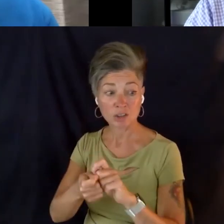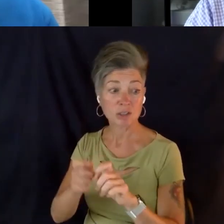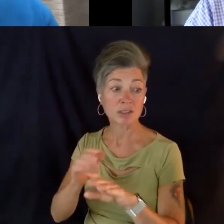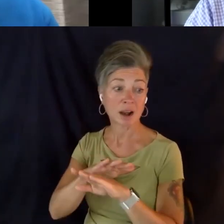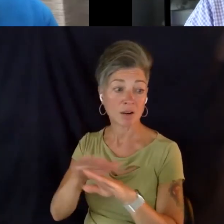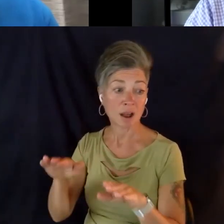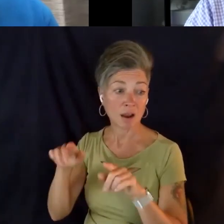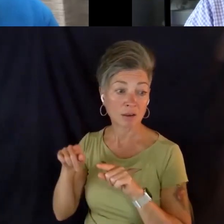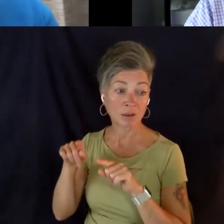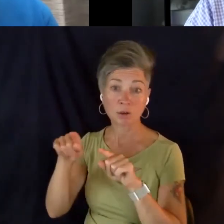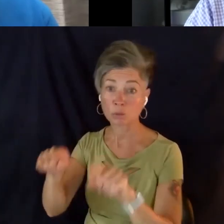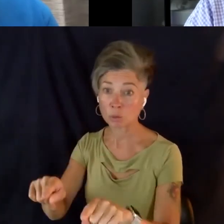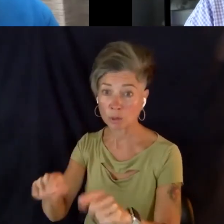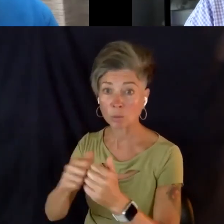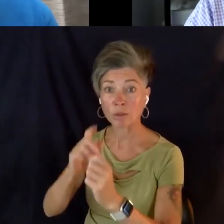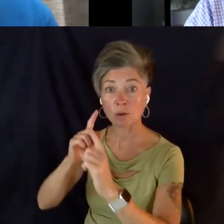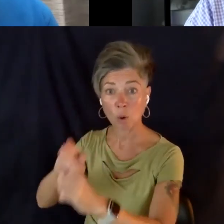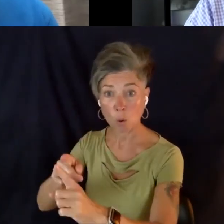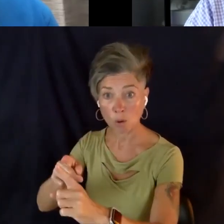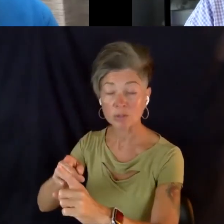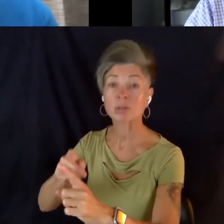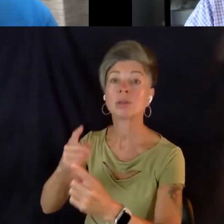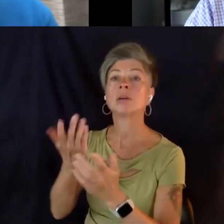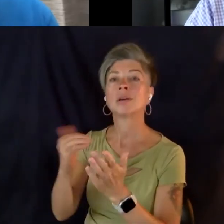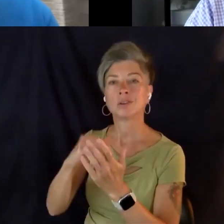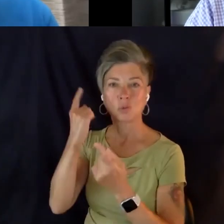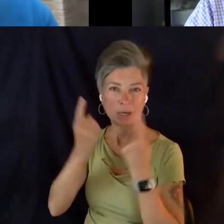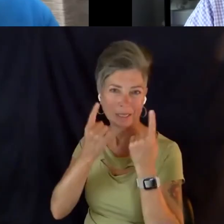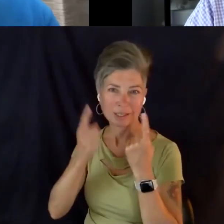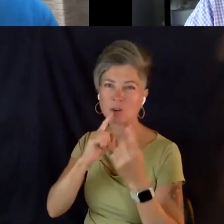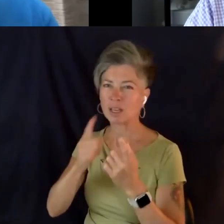with your goals to reconsider even starting a small amount of estrogen.